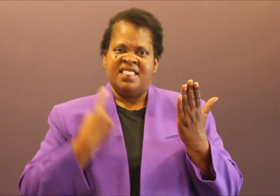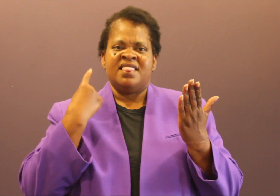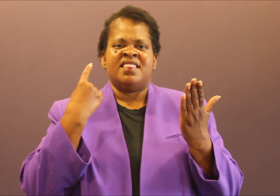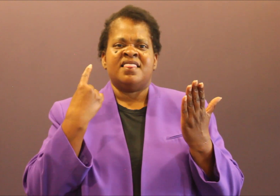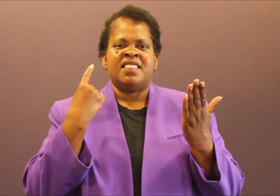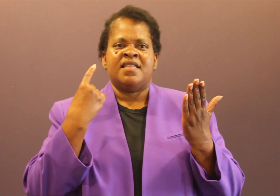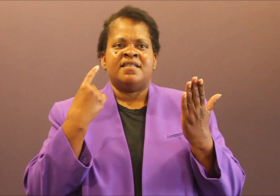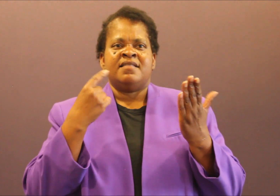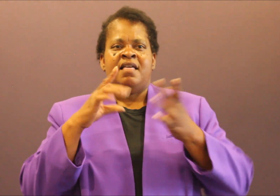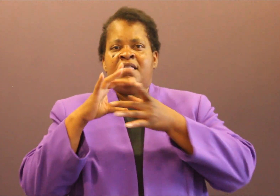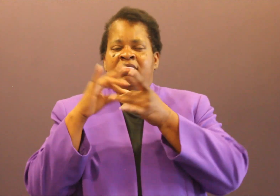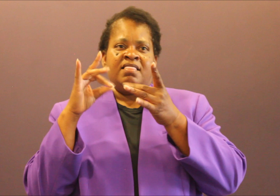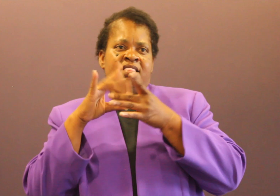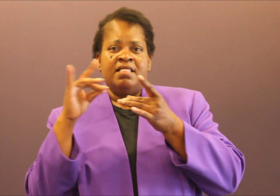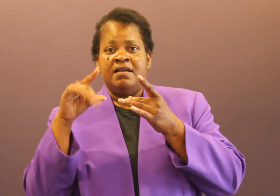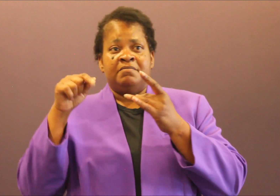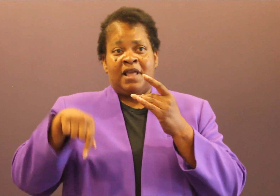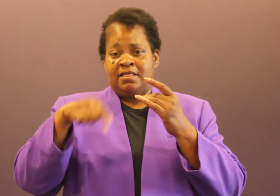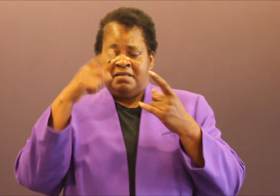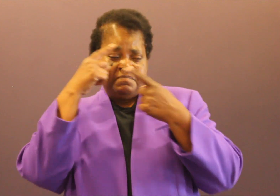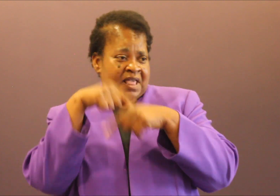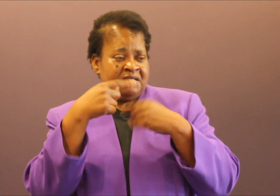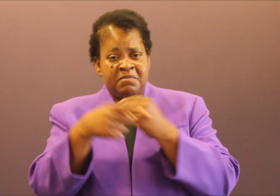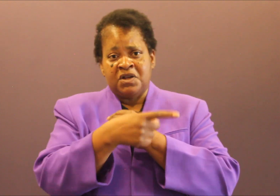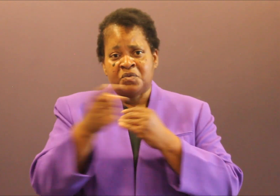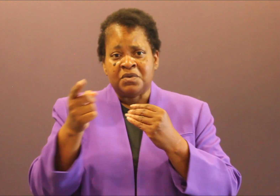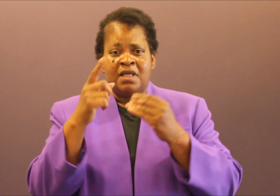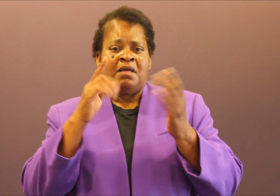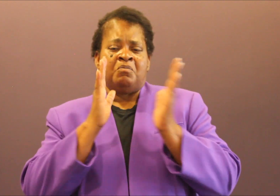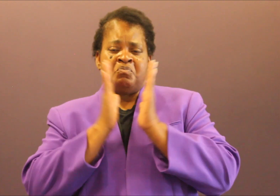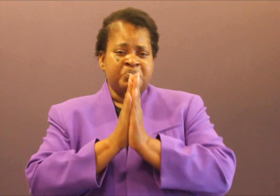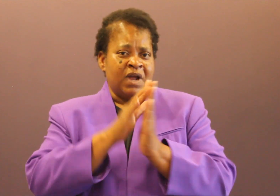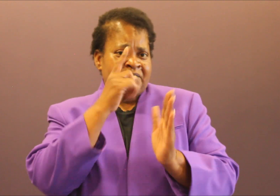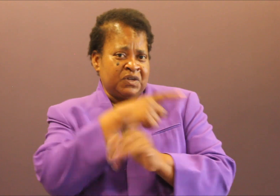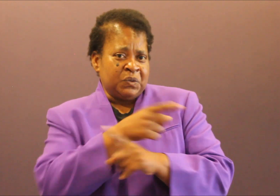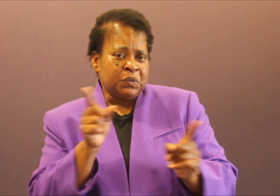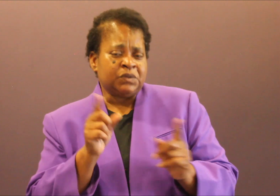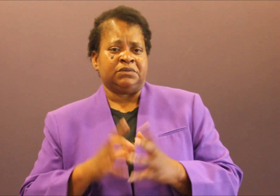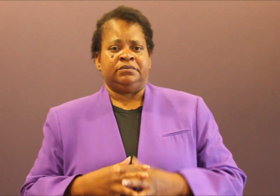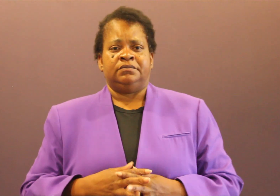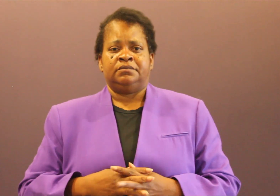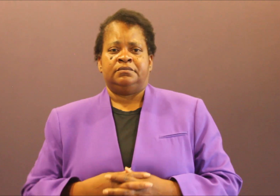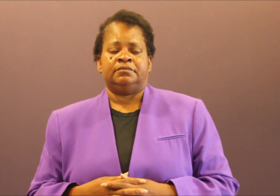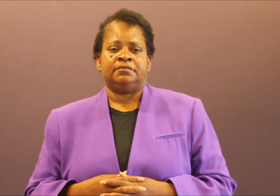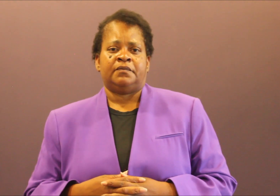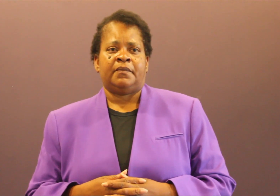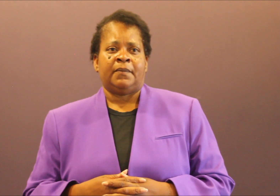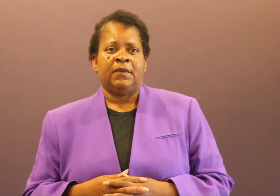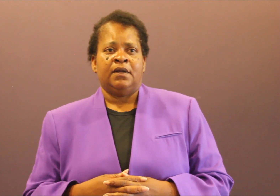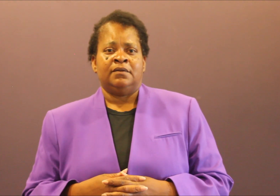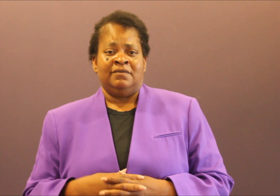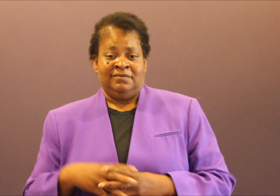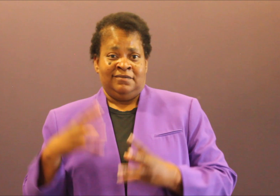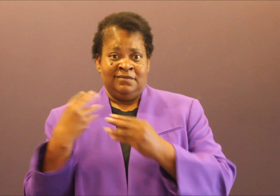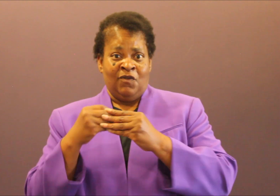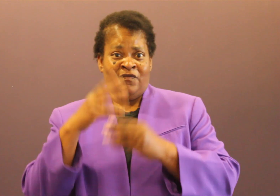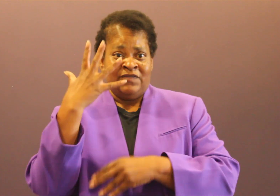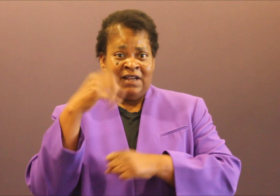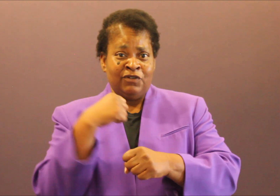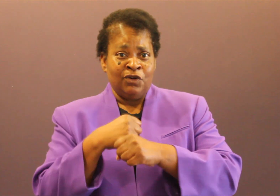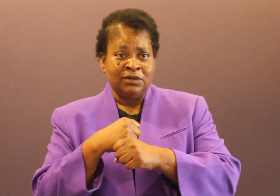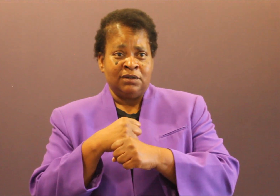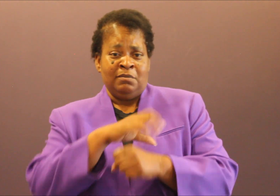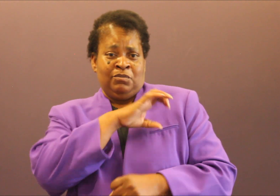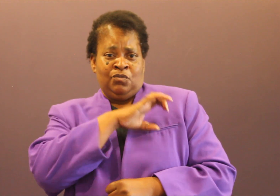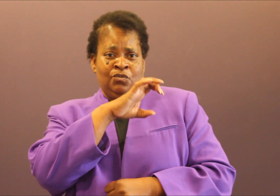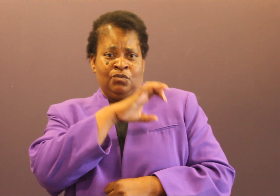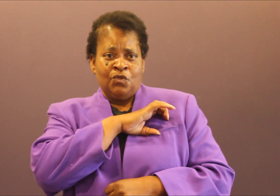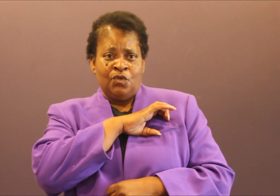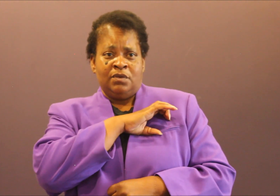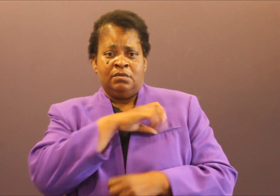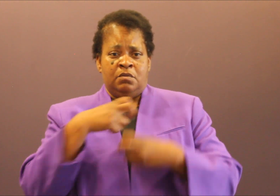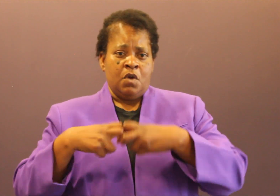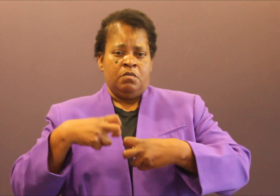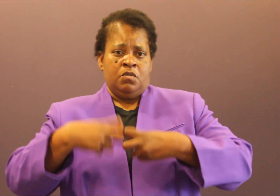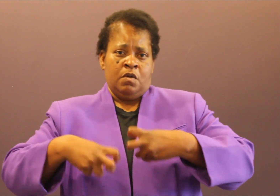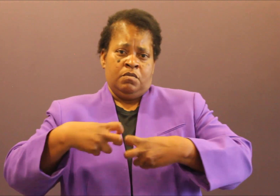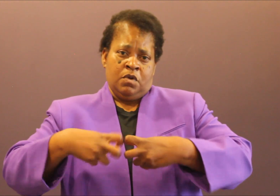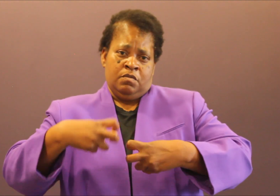thoughts and hope up North. We have a clear, five-year easily documentable